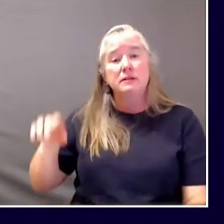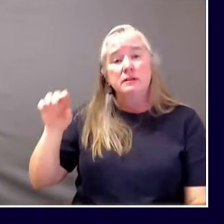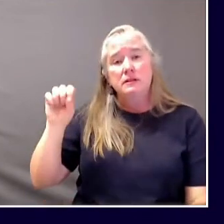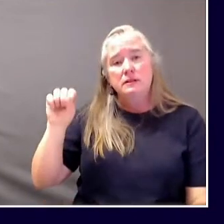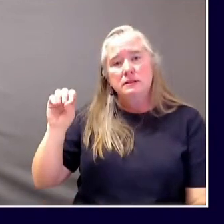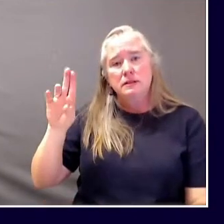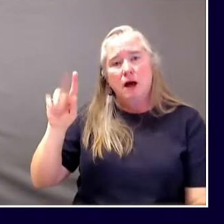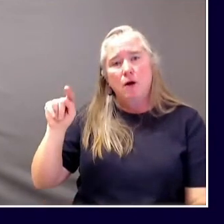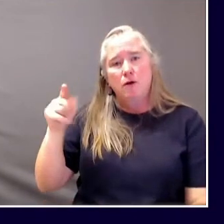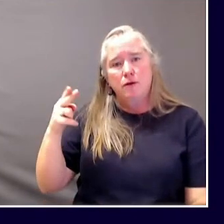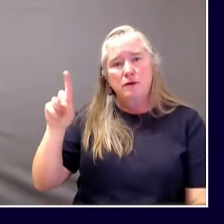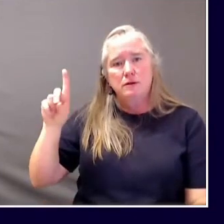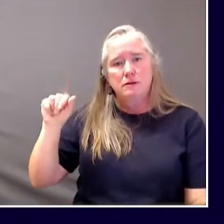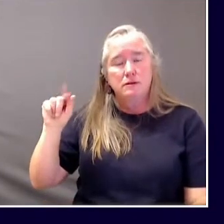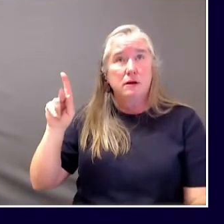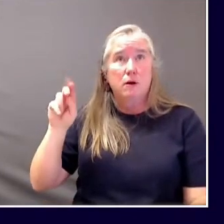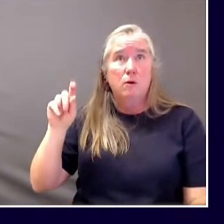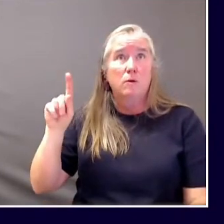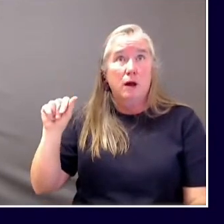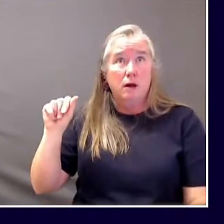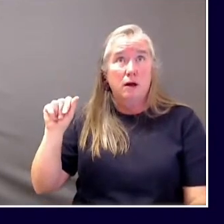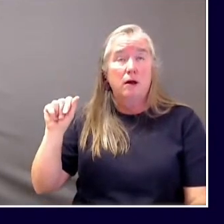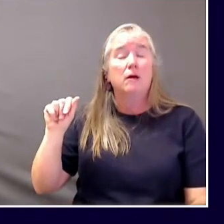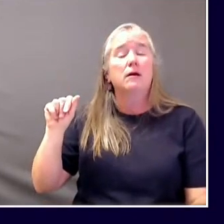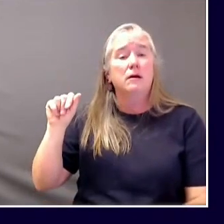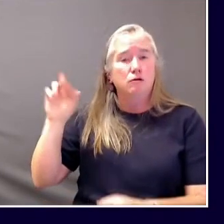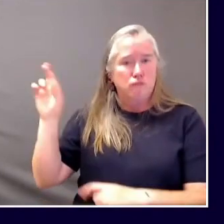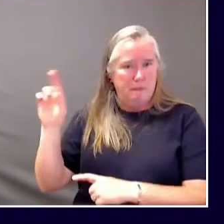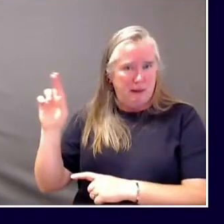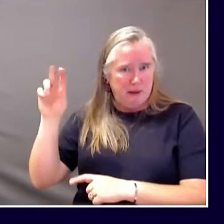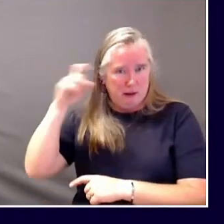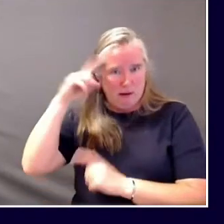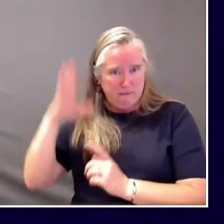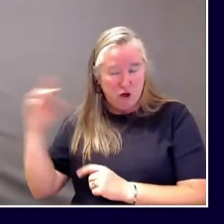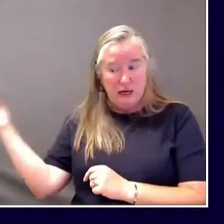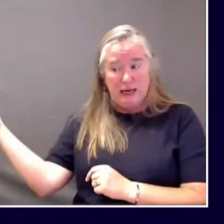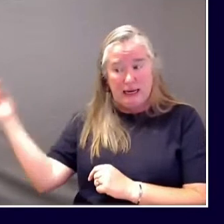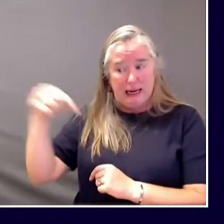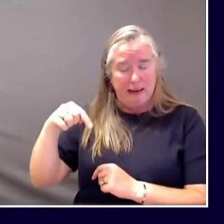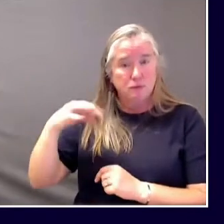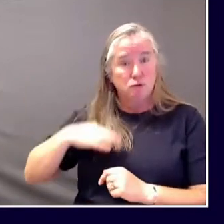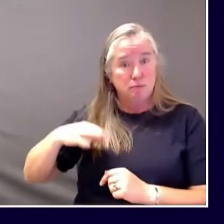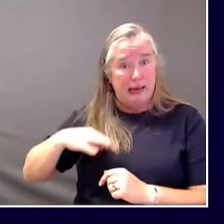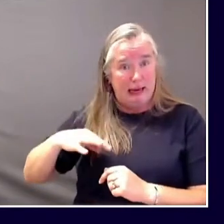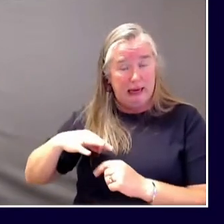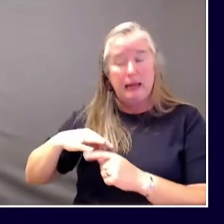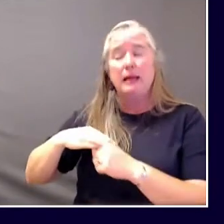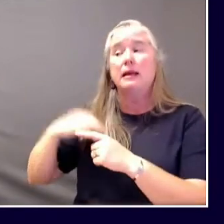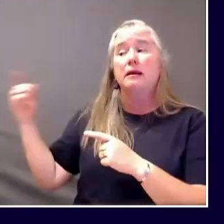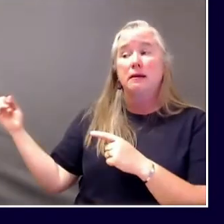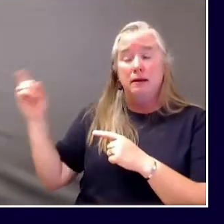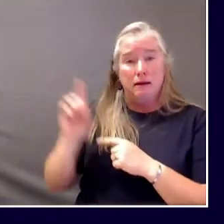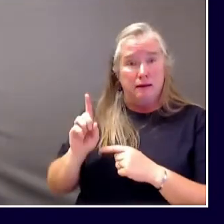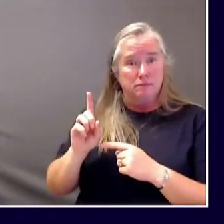here today with the as part of a Republican group for the trump